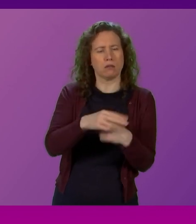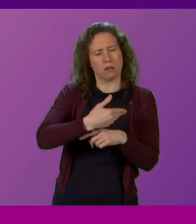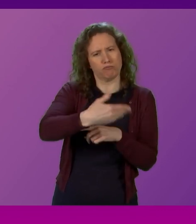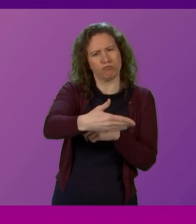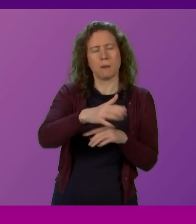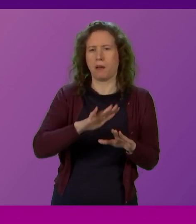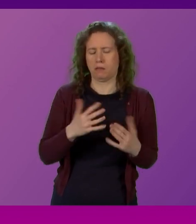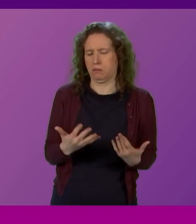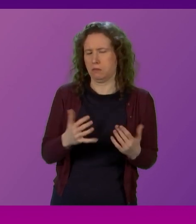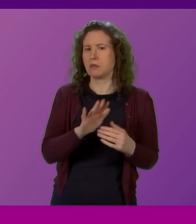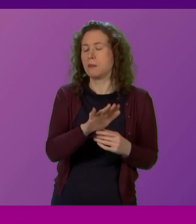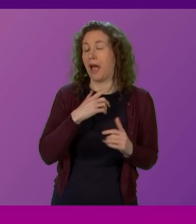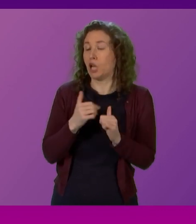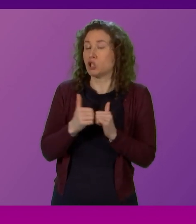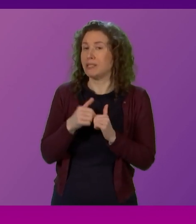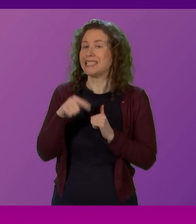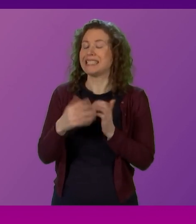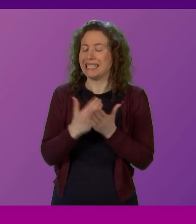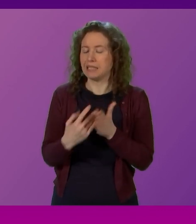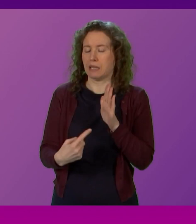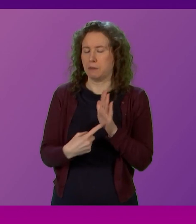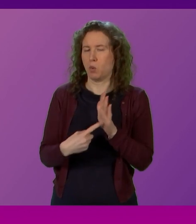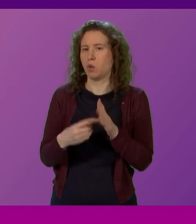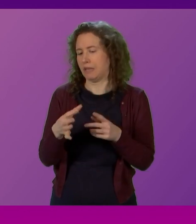but I absolutely agree with him that that is an important strand of work.